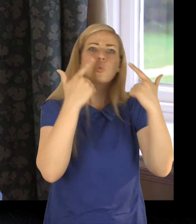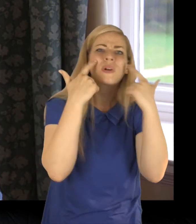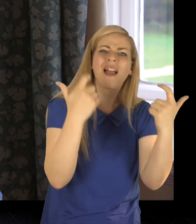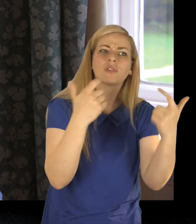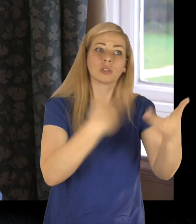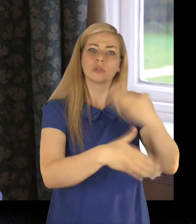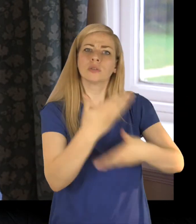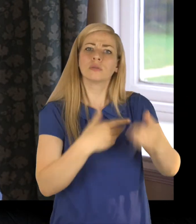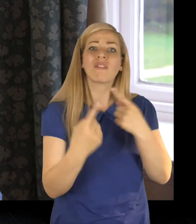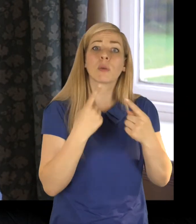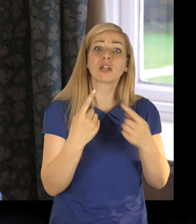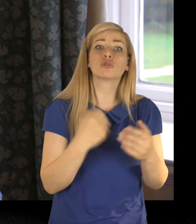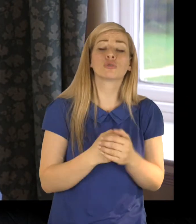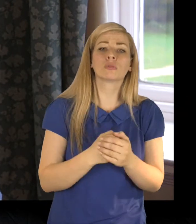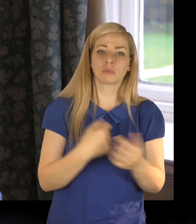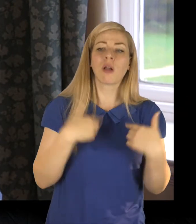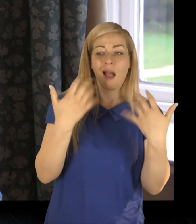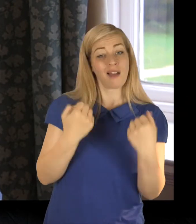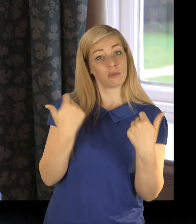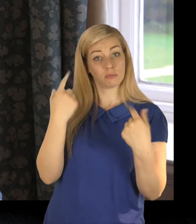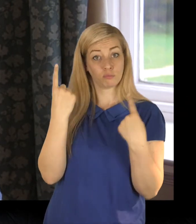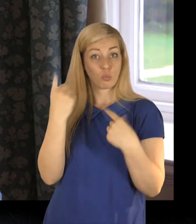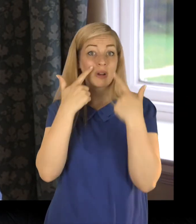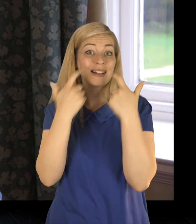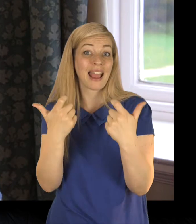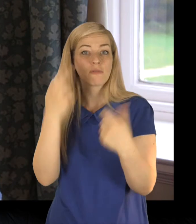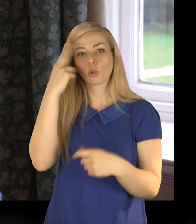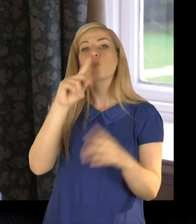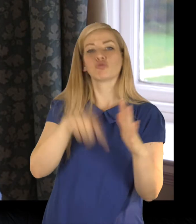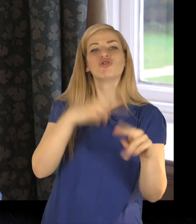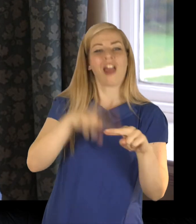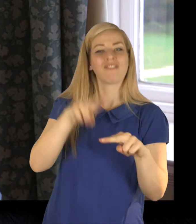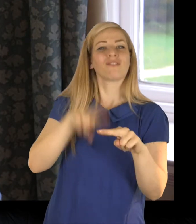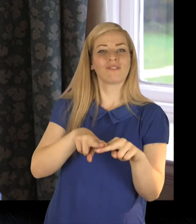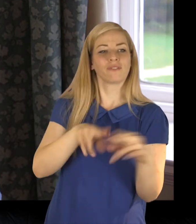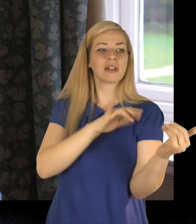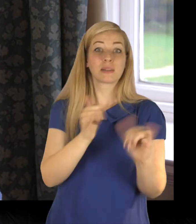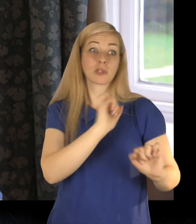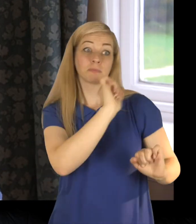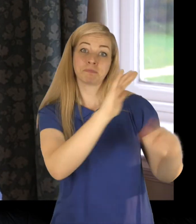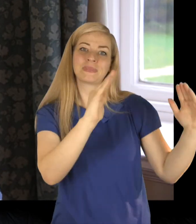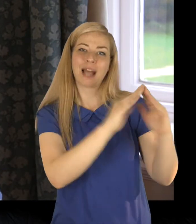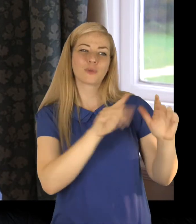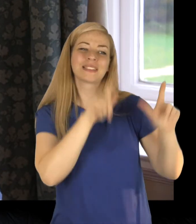Daniel: I have a main carer called Geoff. Sometimes I stay at his house, when my mum